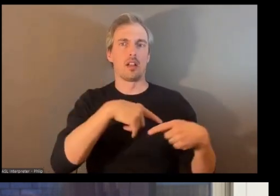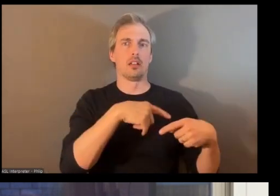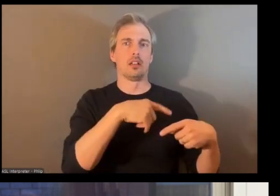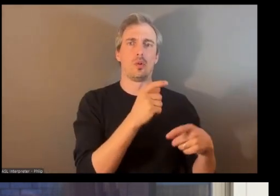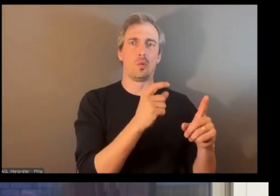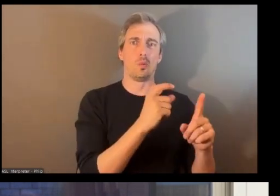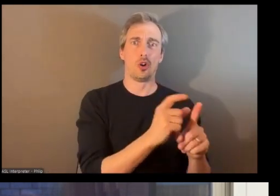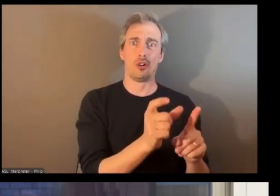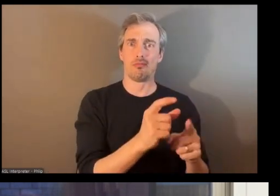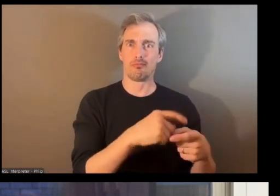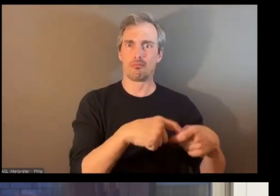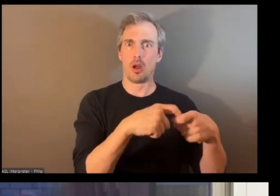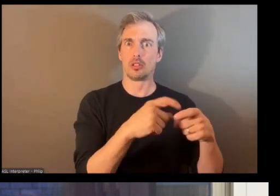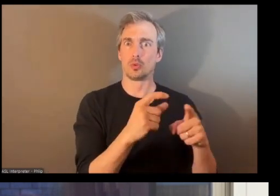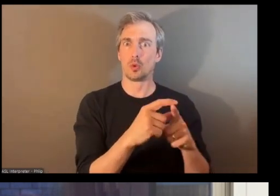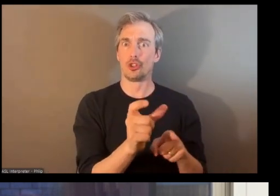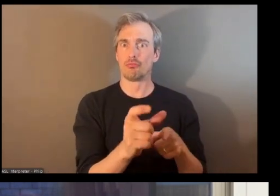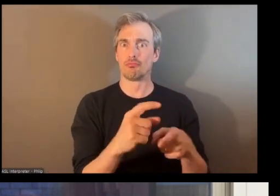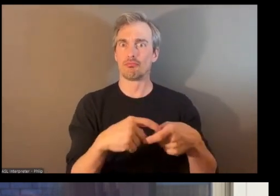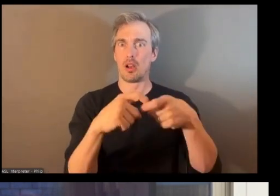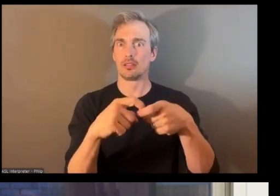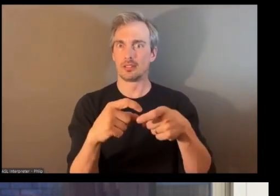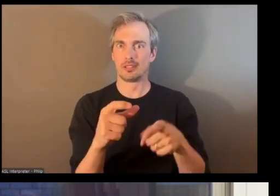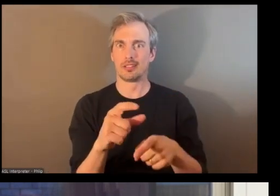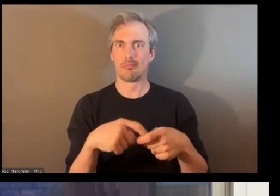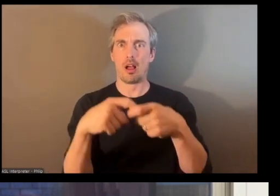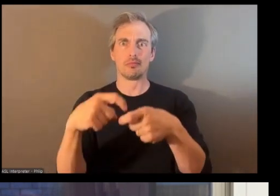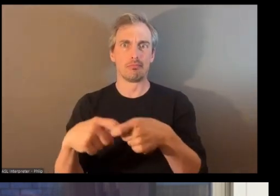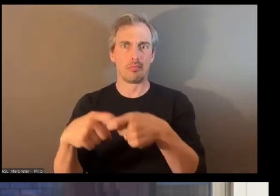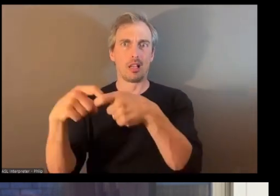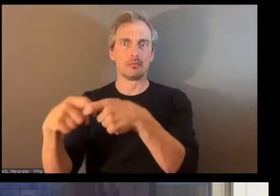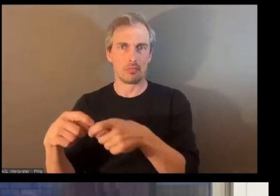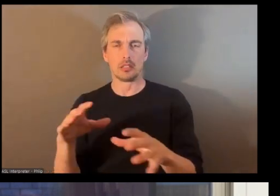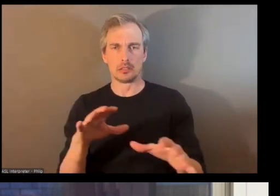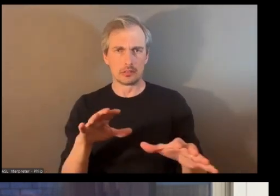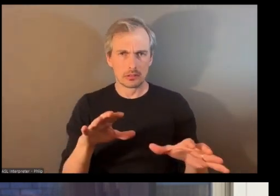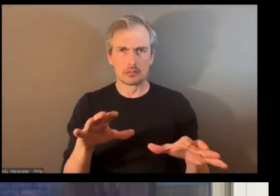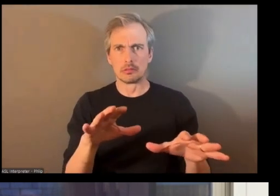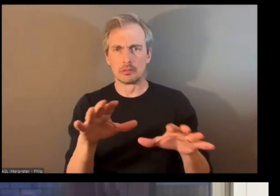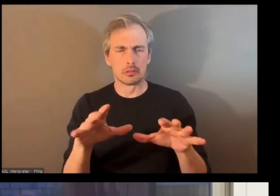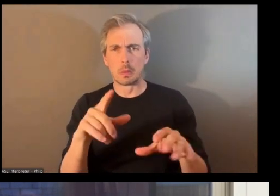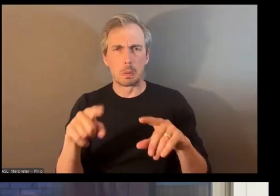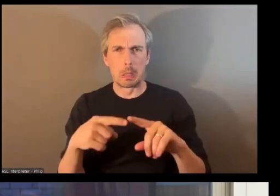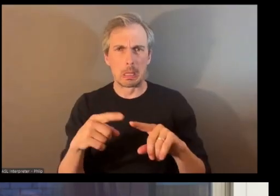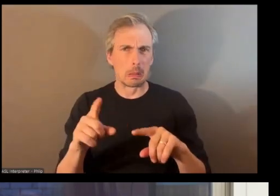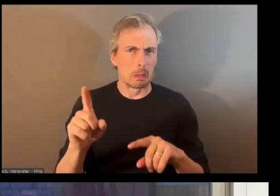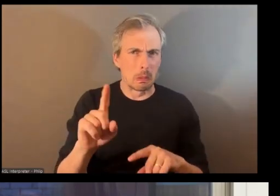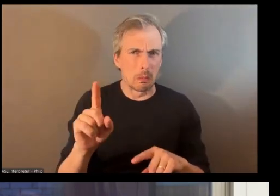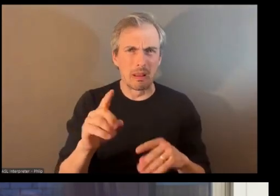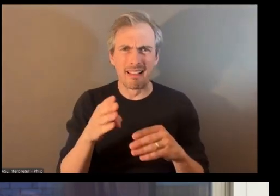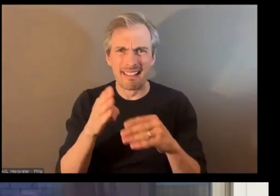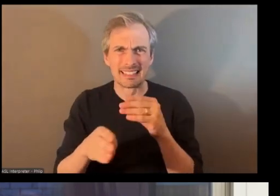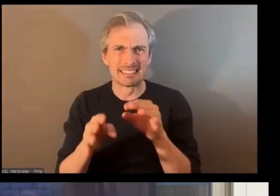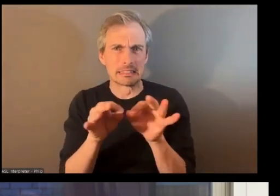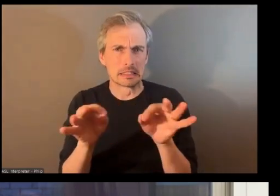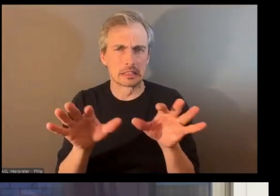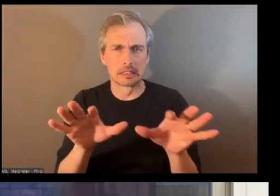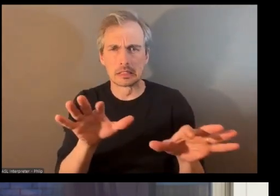it, if you don't know, and go further. And be mindful of accent comprehension barriers.